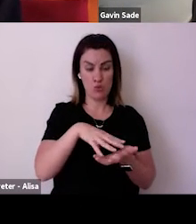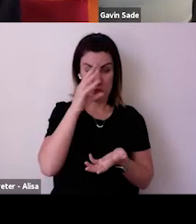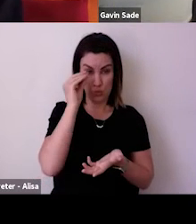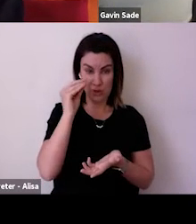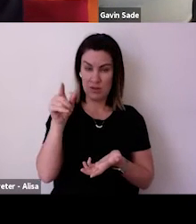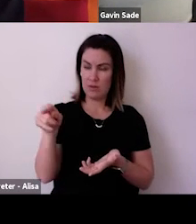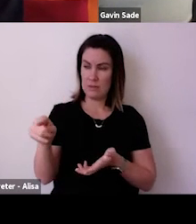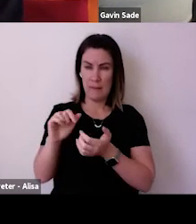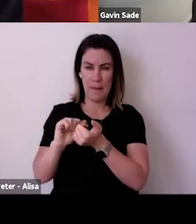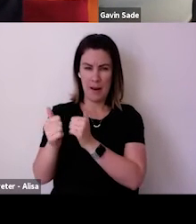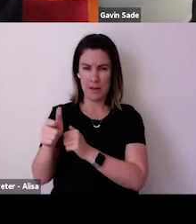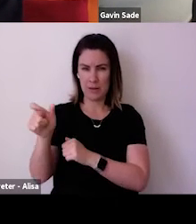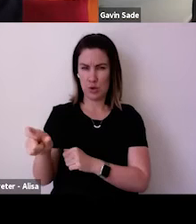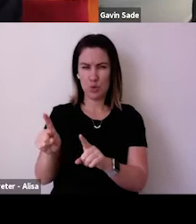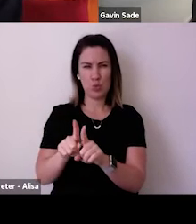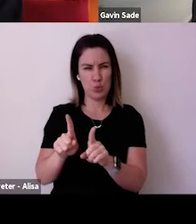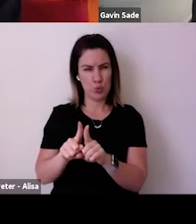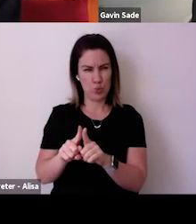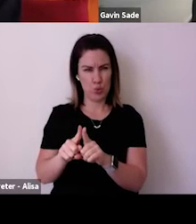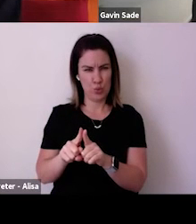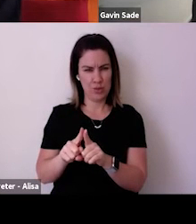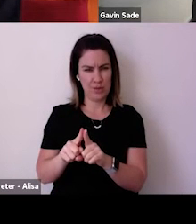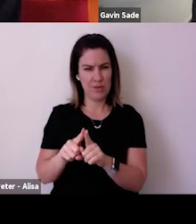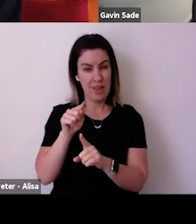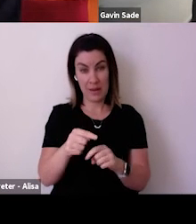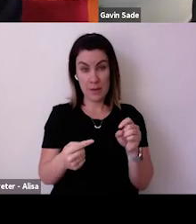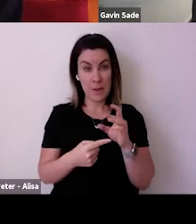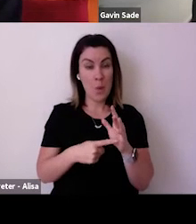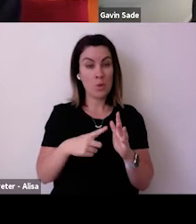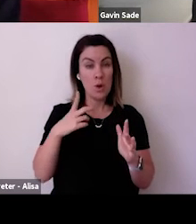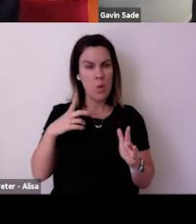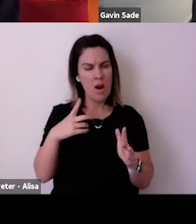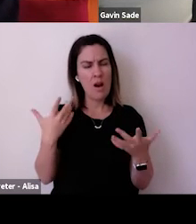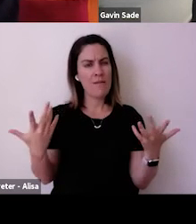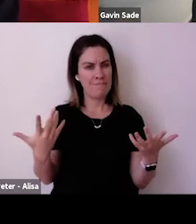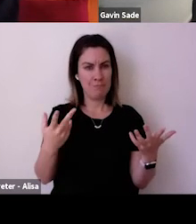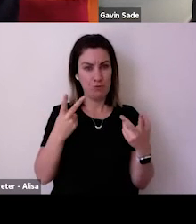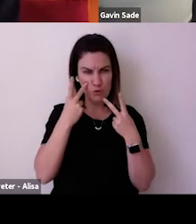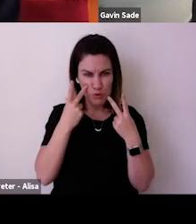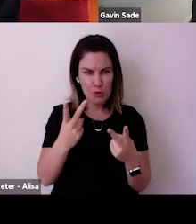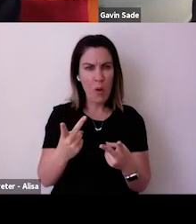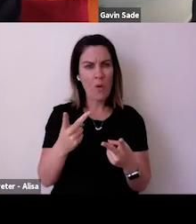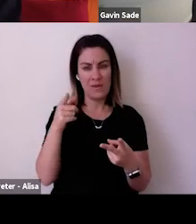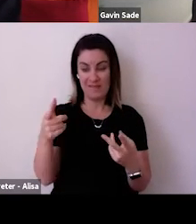This was an important finding since it unduly underscores the importance of the programs in the disciplinary.